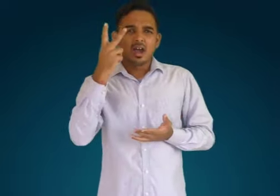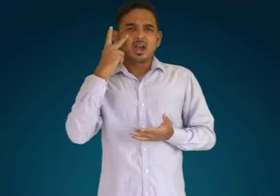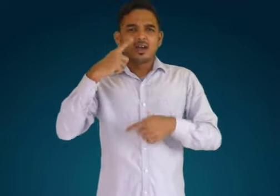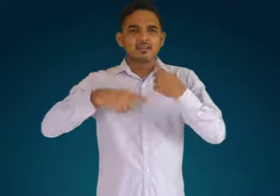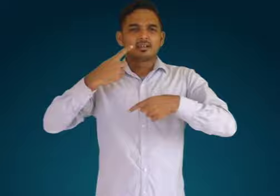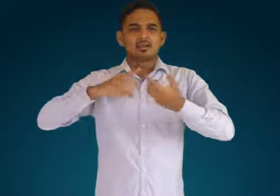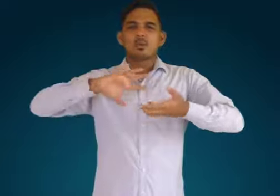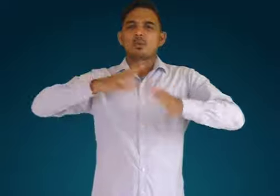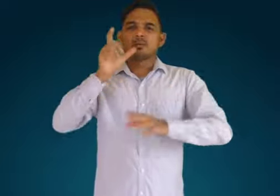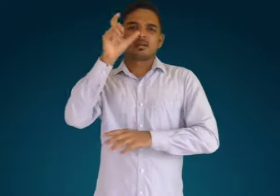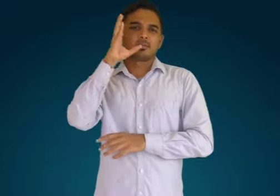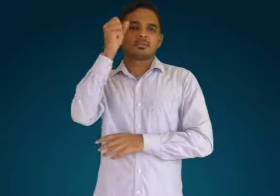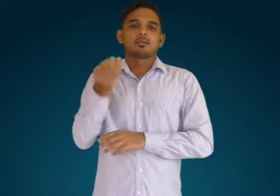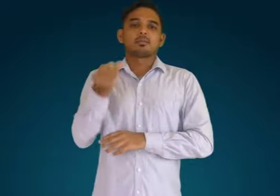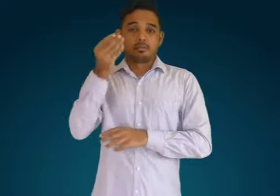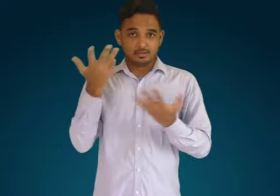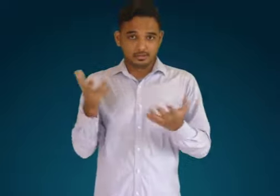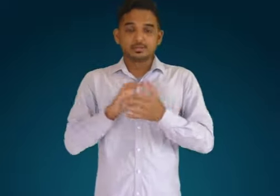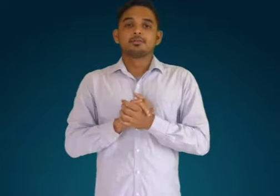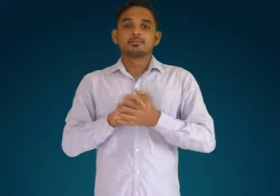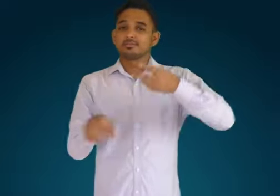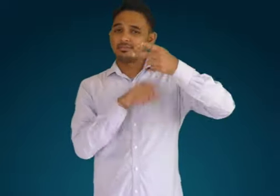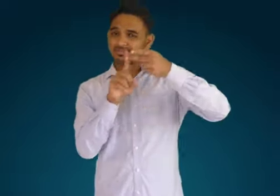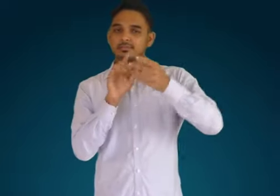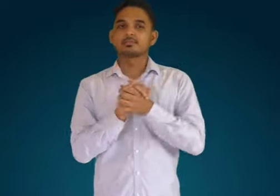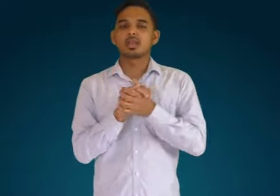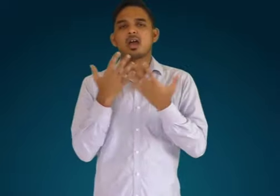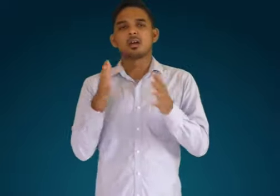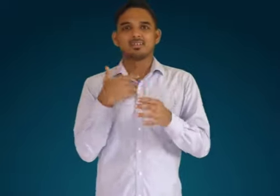children forget concepts and words they learned in class after a few days